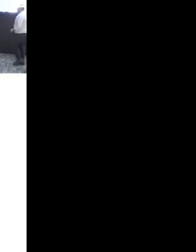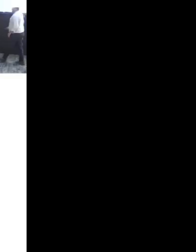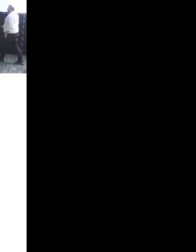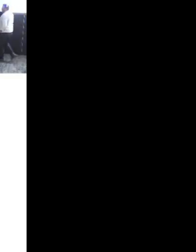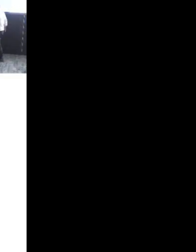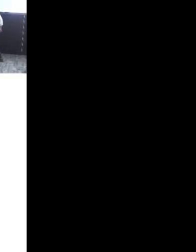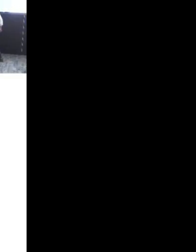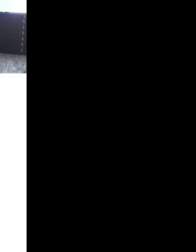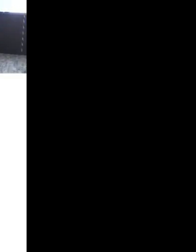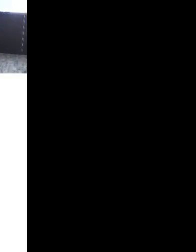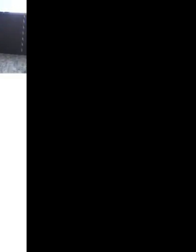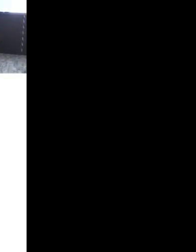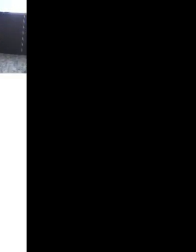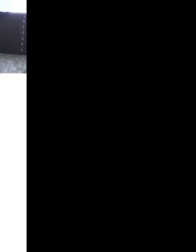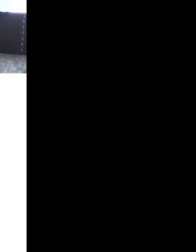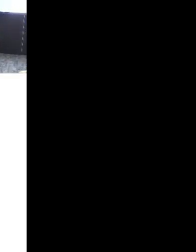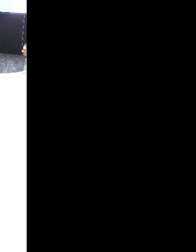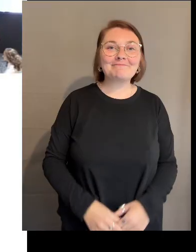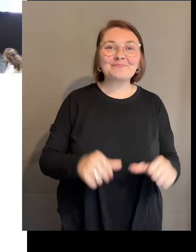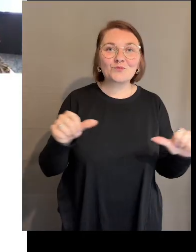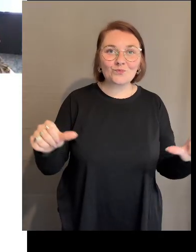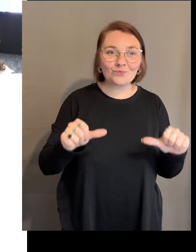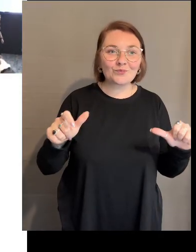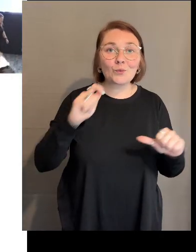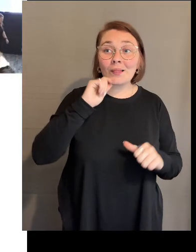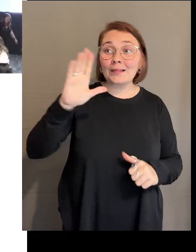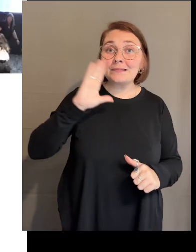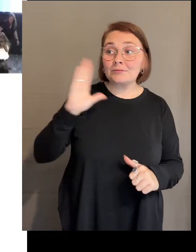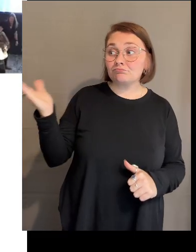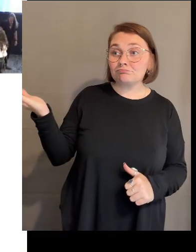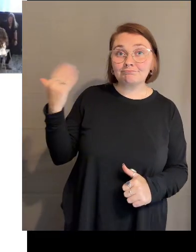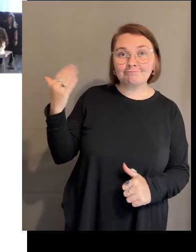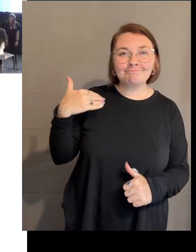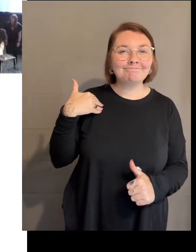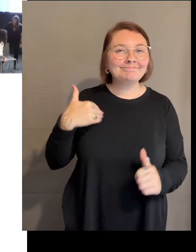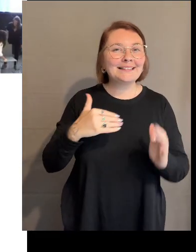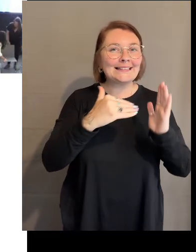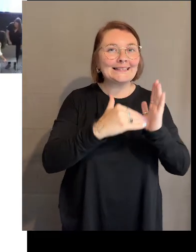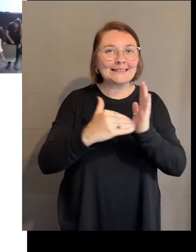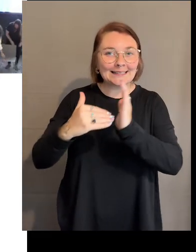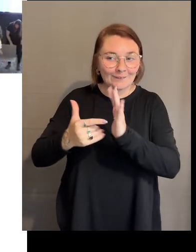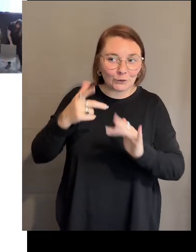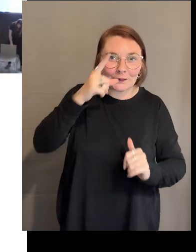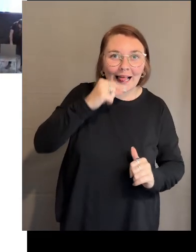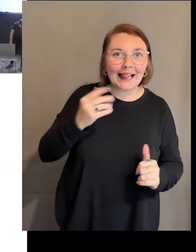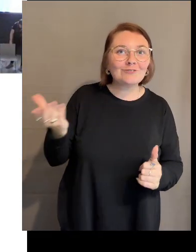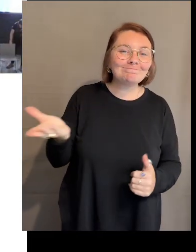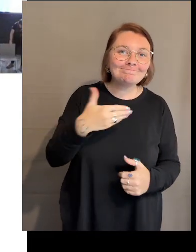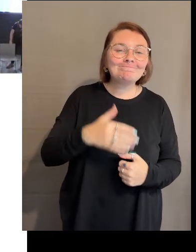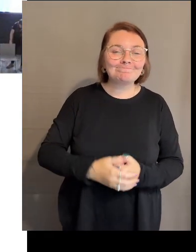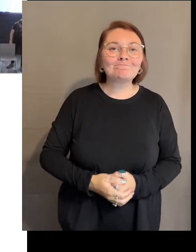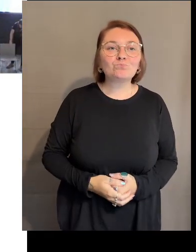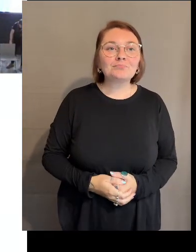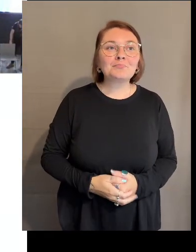Great, I'll get the speakers to come up and sit down, if you can. So now we've got some time for Q&A.